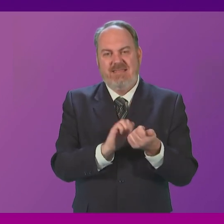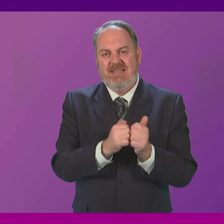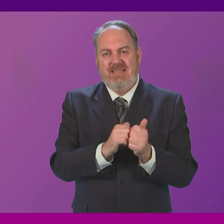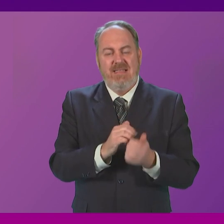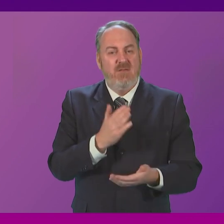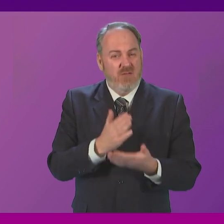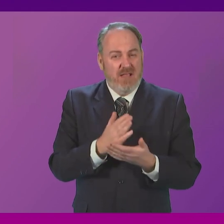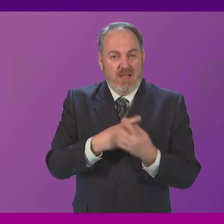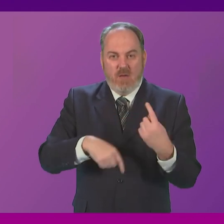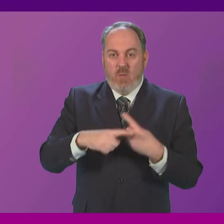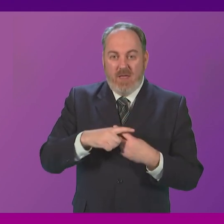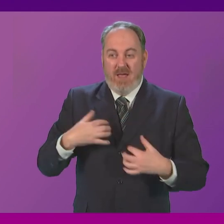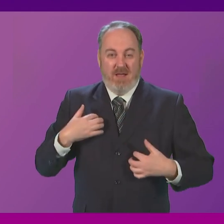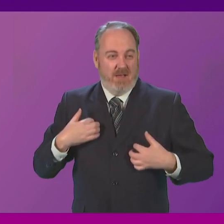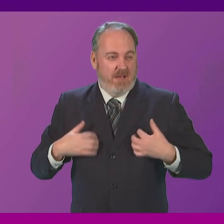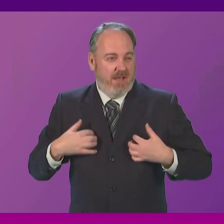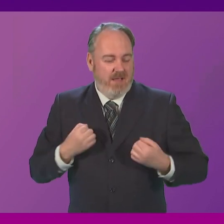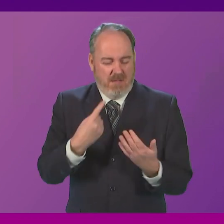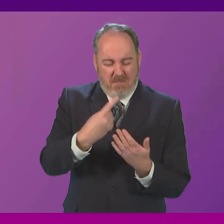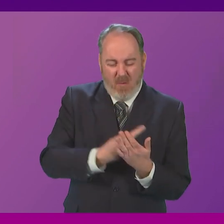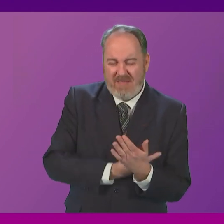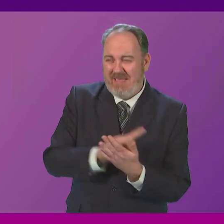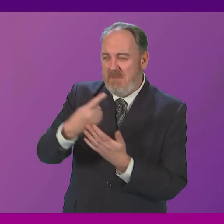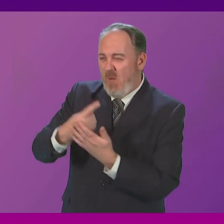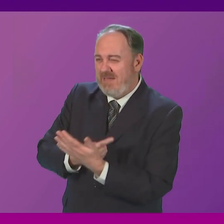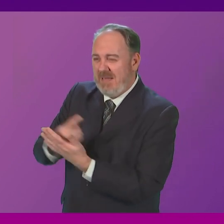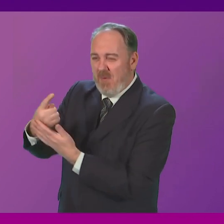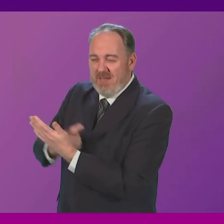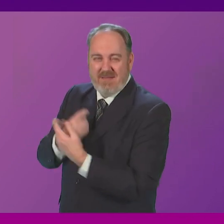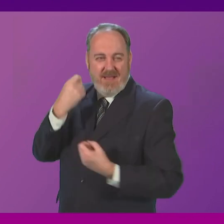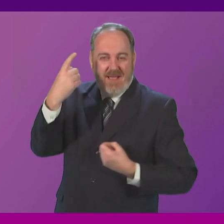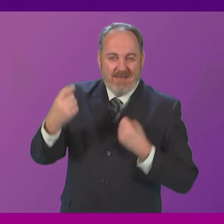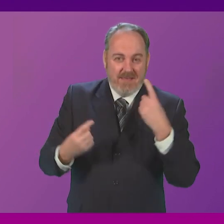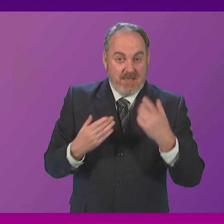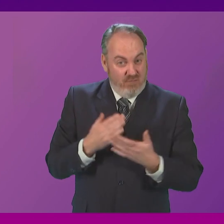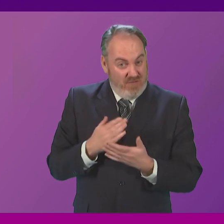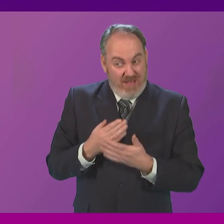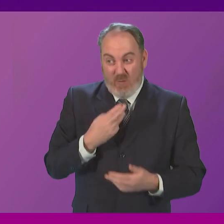We are crackling with policy ideas and, my goodness, do we not need some of those right